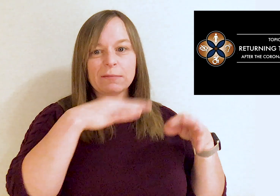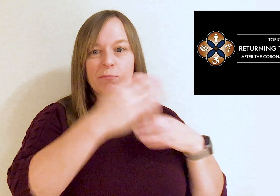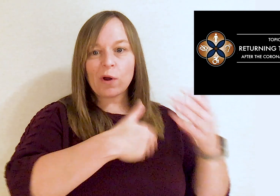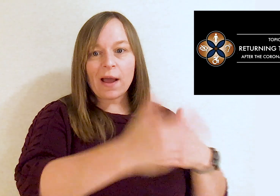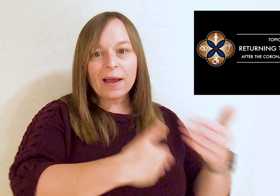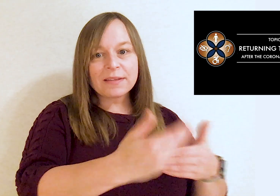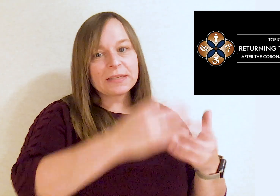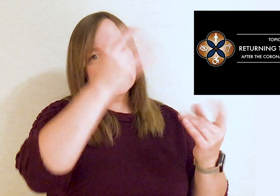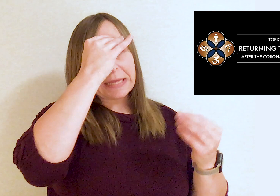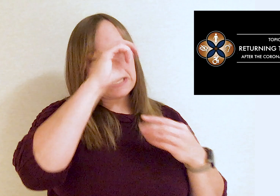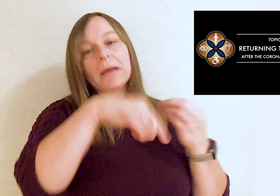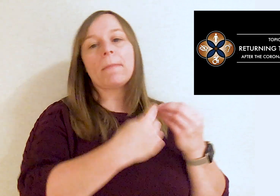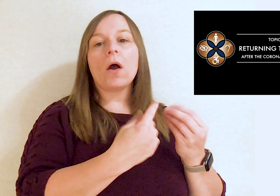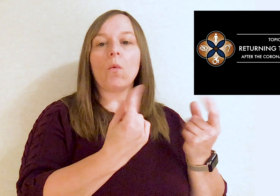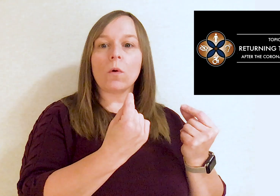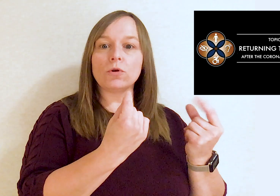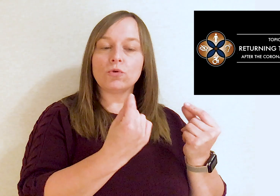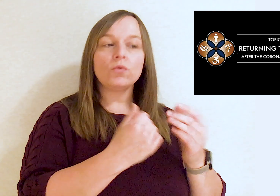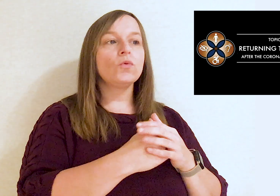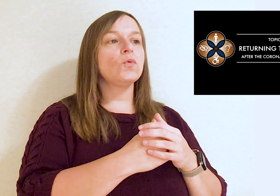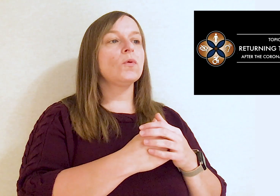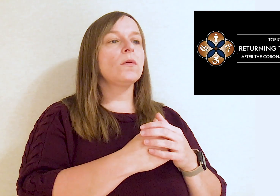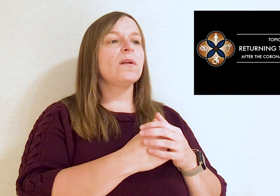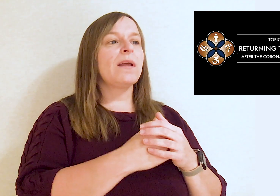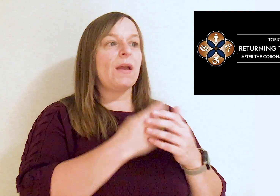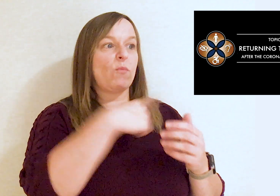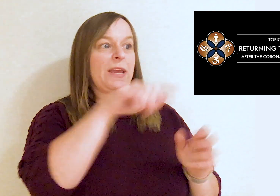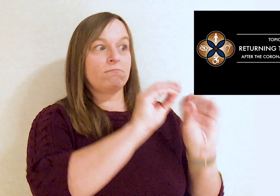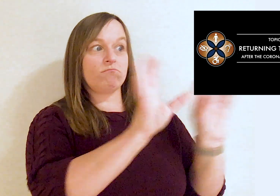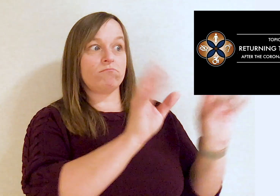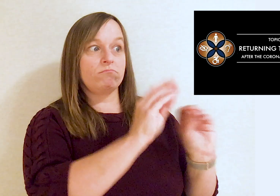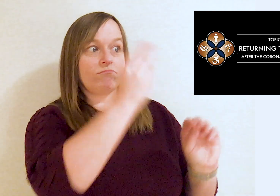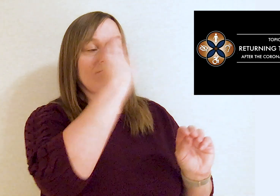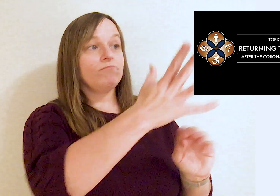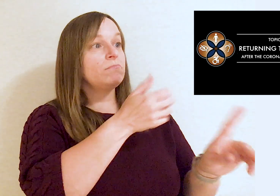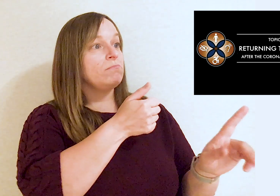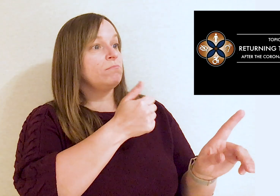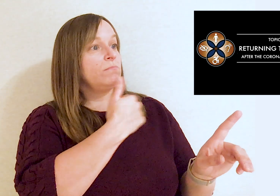with a client. And we also make it clear to them that while self-advocacy